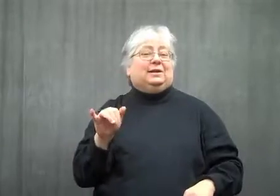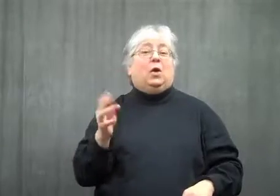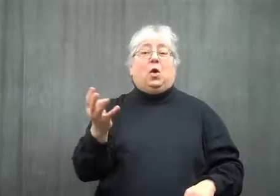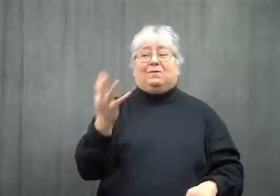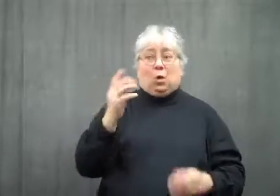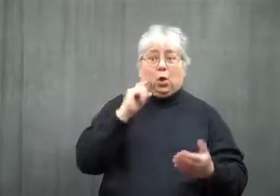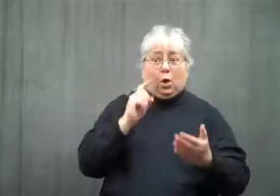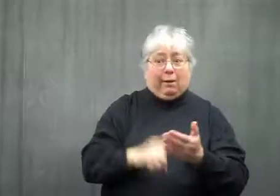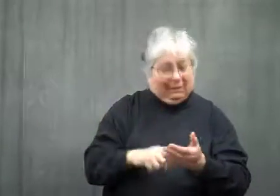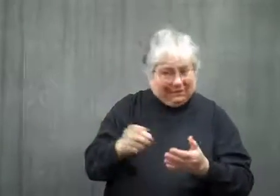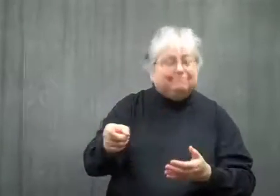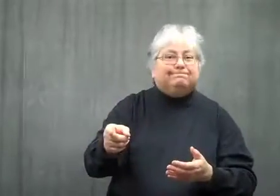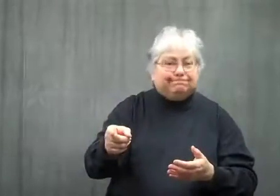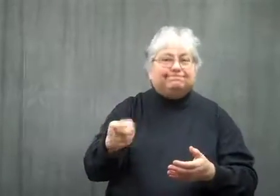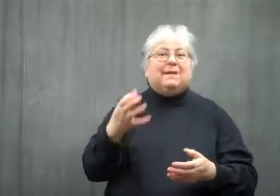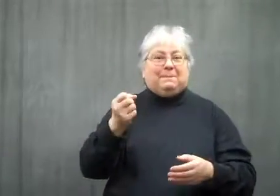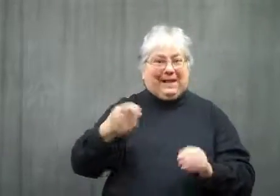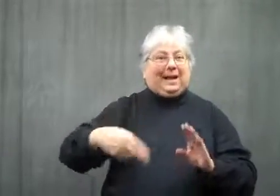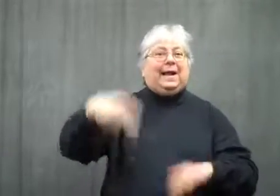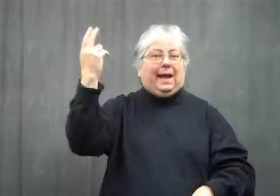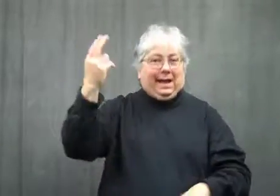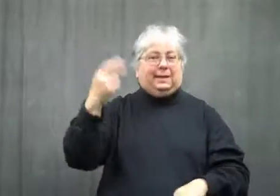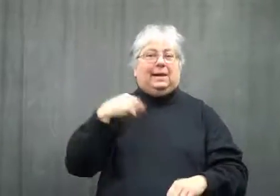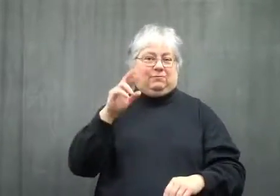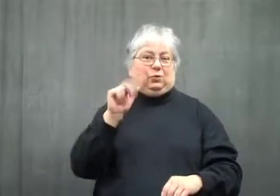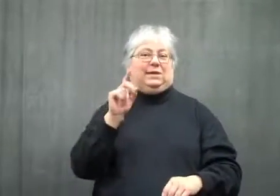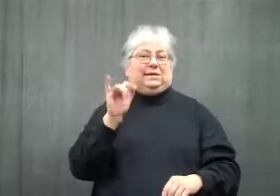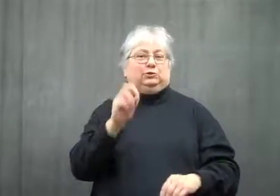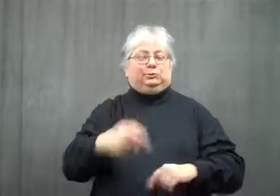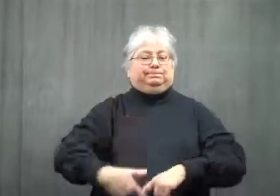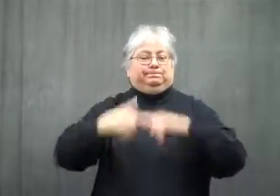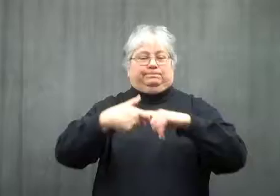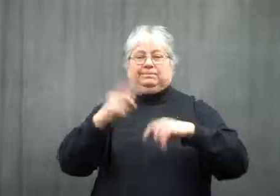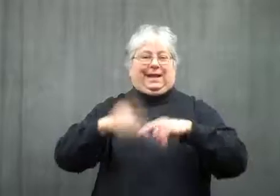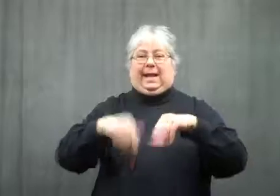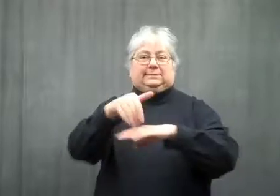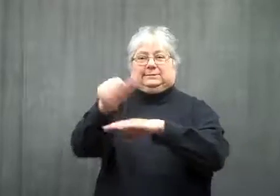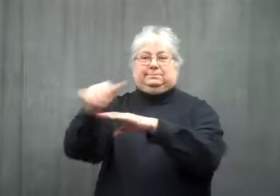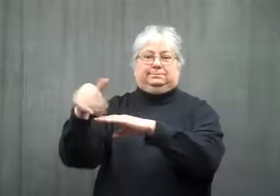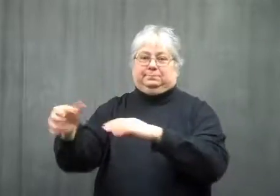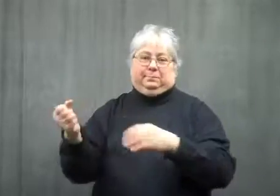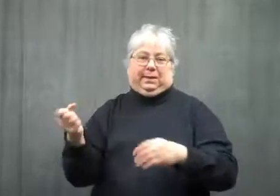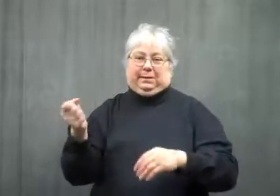and four were found to have high levels of radiation in the milk. Shipments of milk were halted.